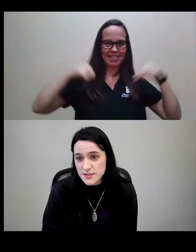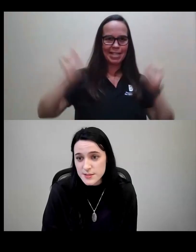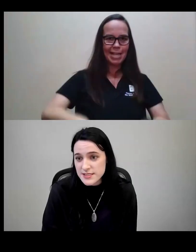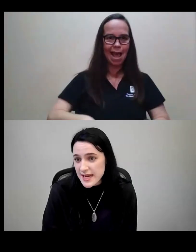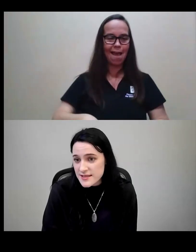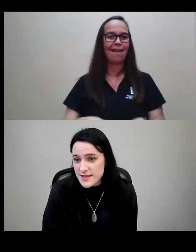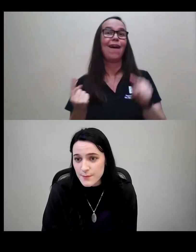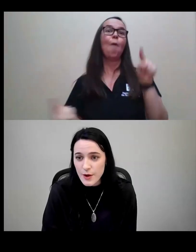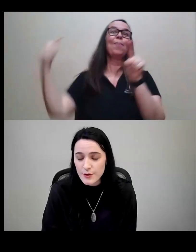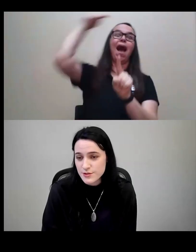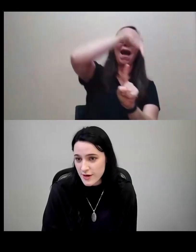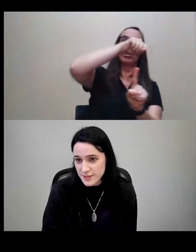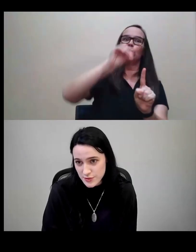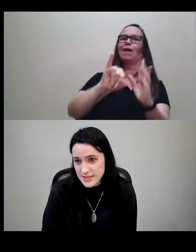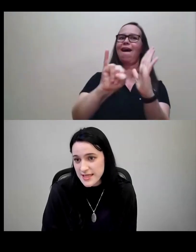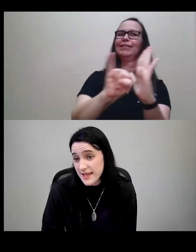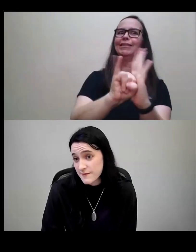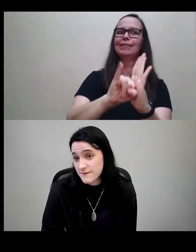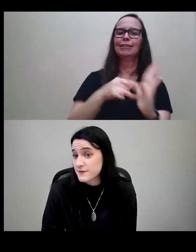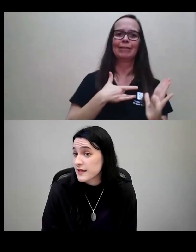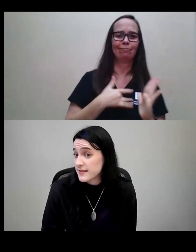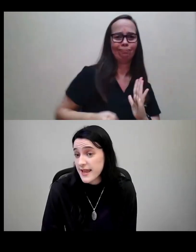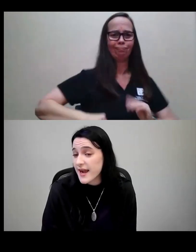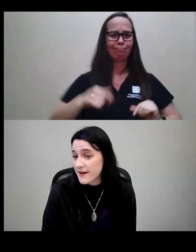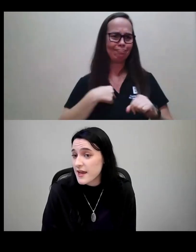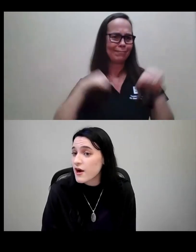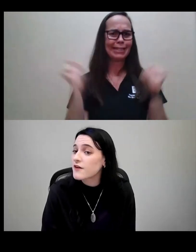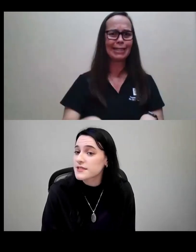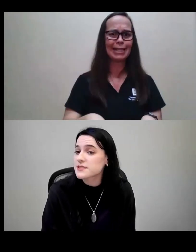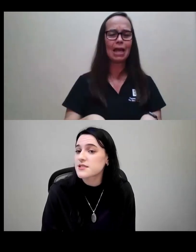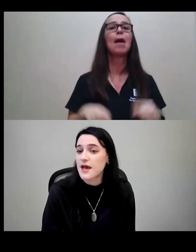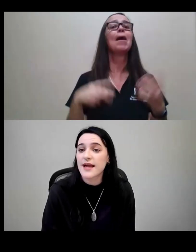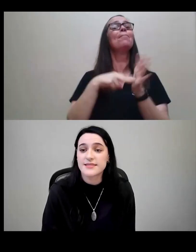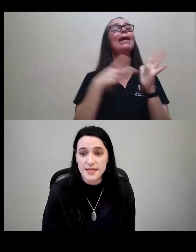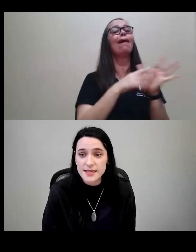or experience anything postgraduate. They can feel like they have that confidence and that